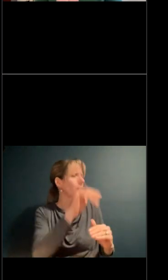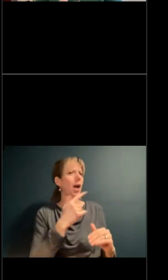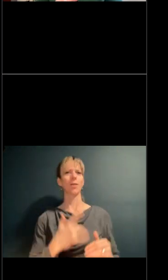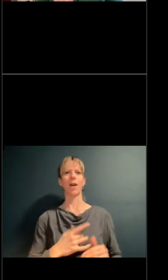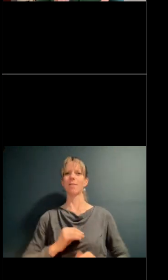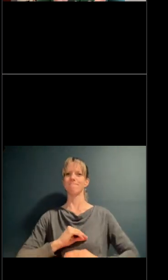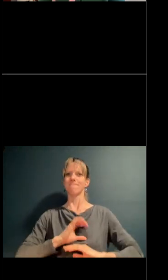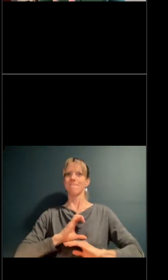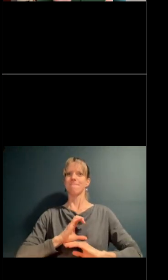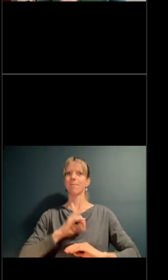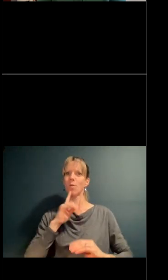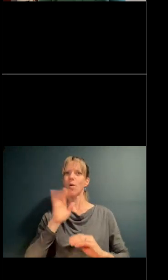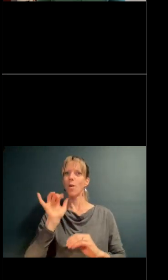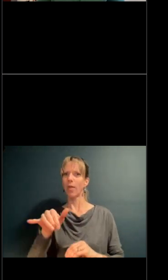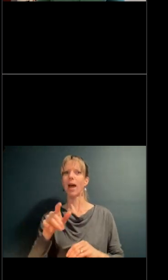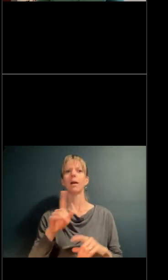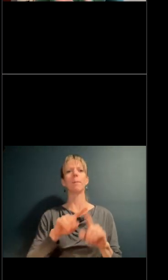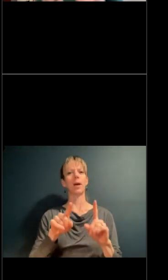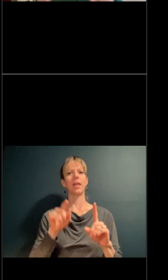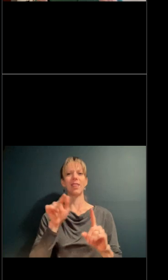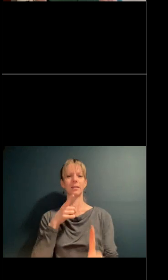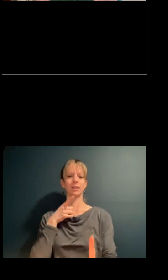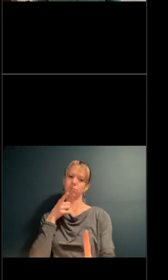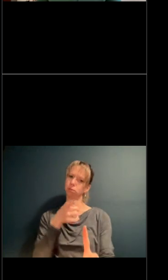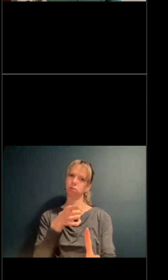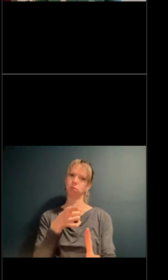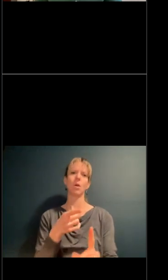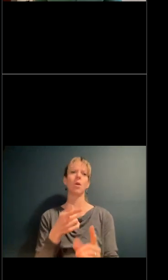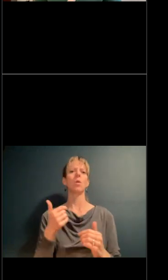I think this is at the heart of what we are trying to do collectively.